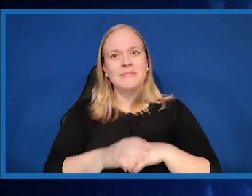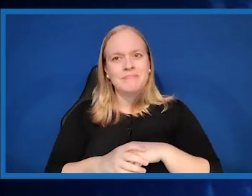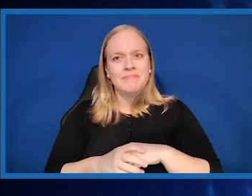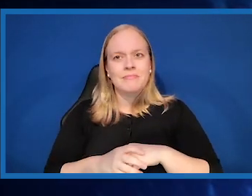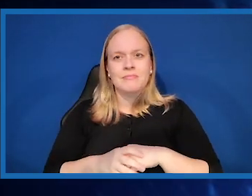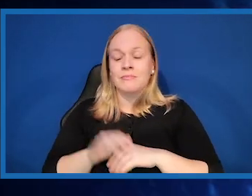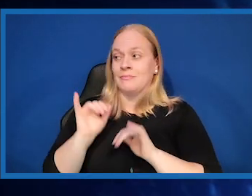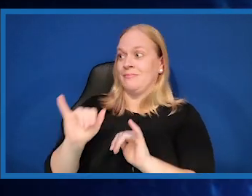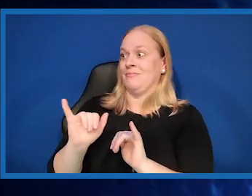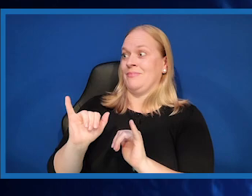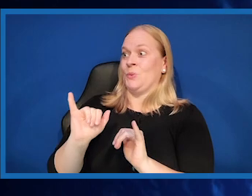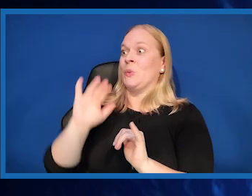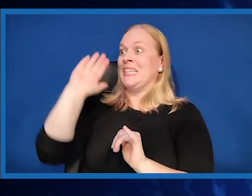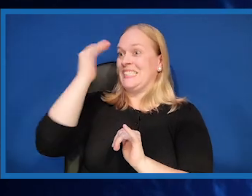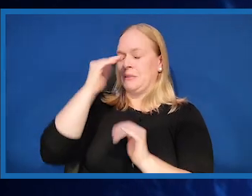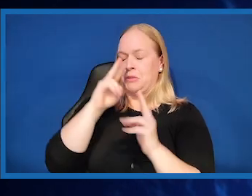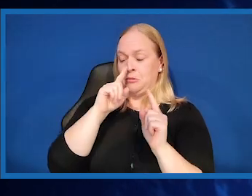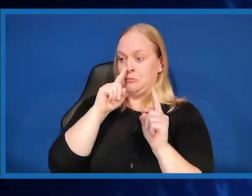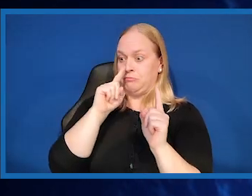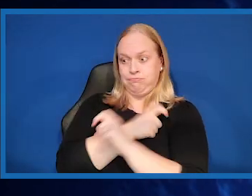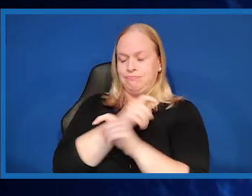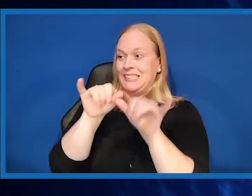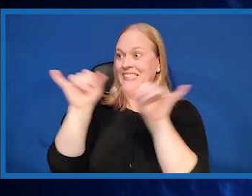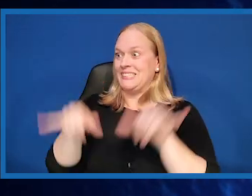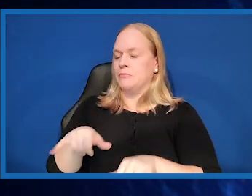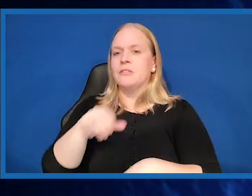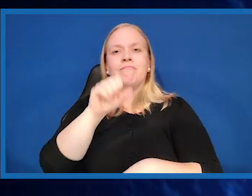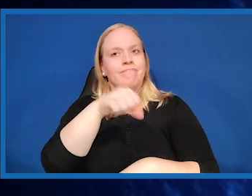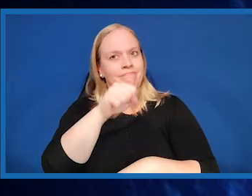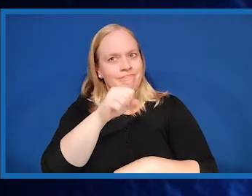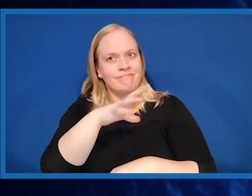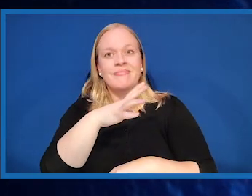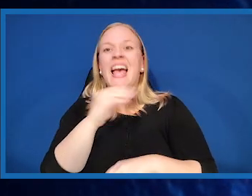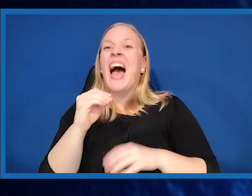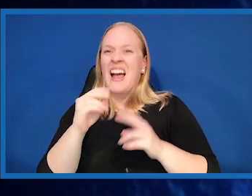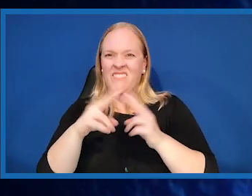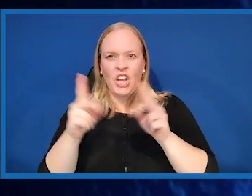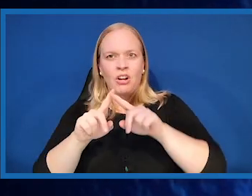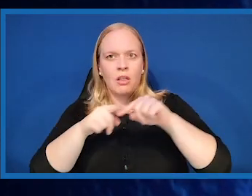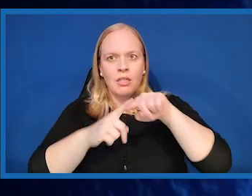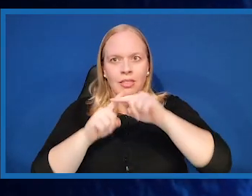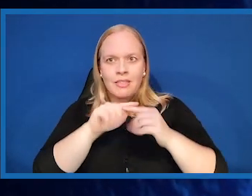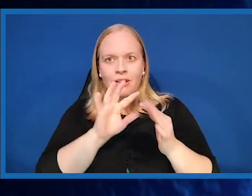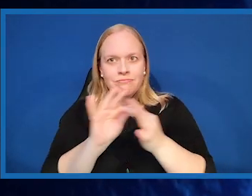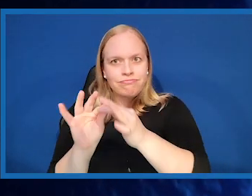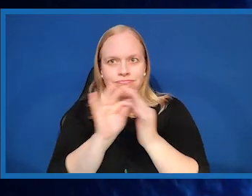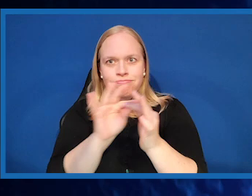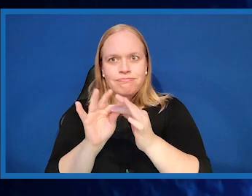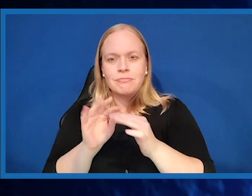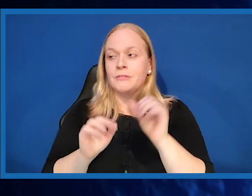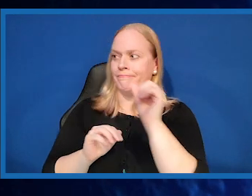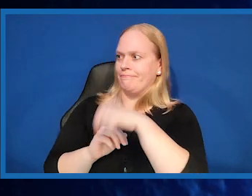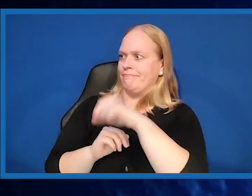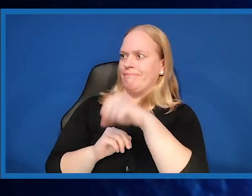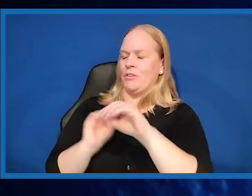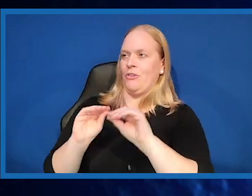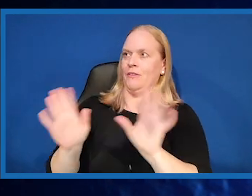COMPLICATED SYSTEM. YEAH, AND VERY INTRICATELY COLLECTED. WOW, YES. UM, WHAT TO--